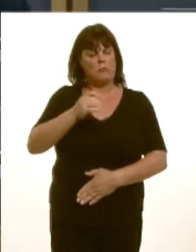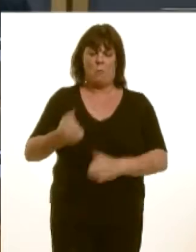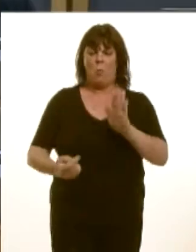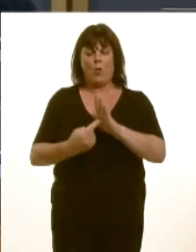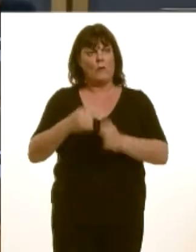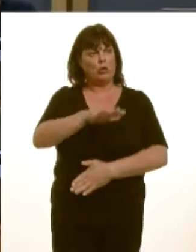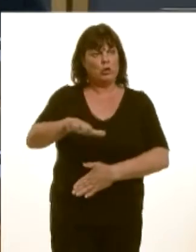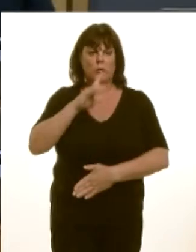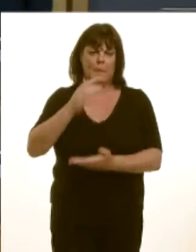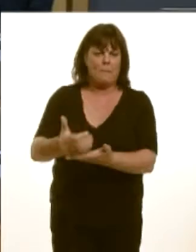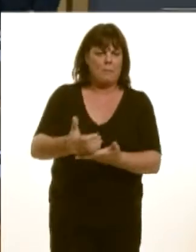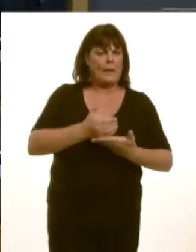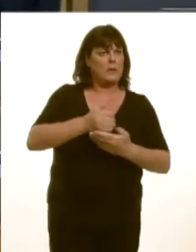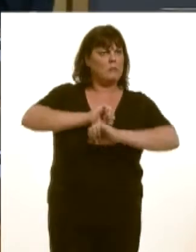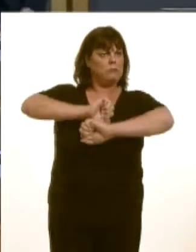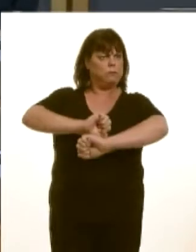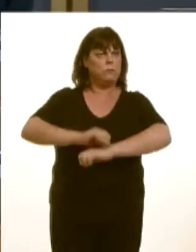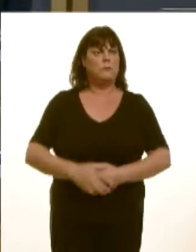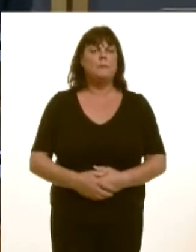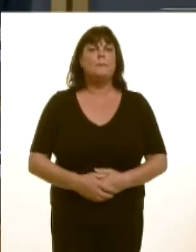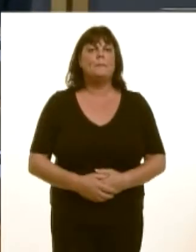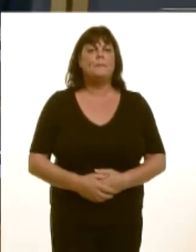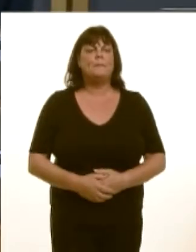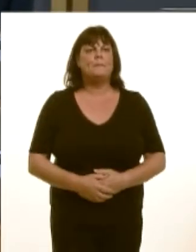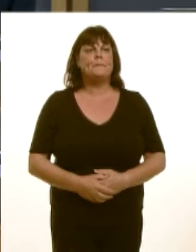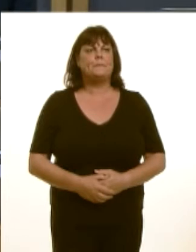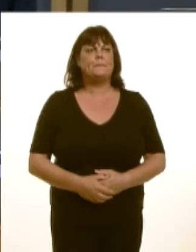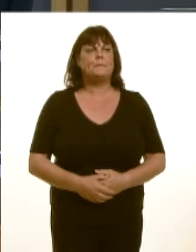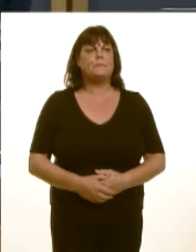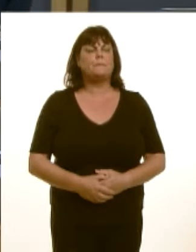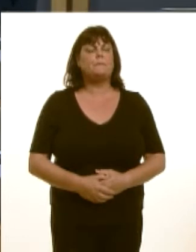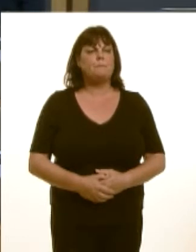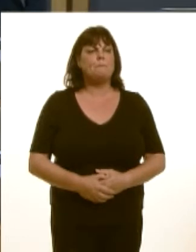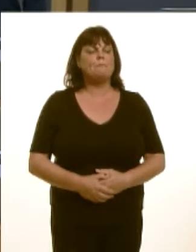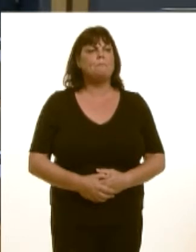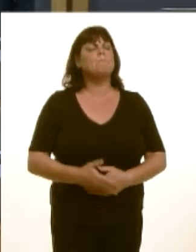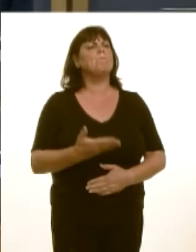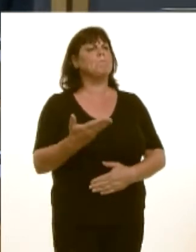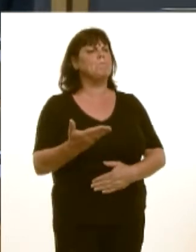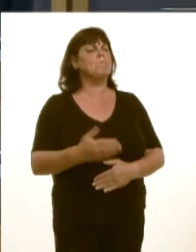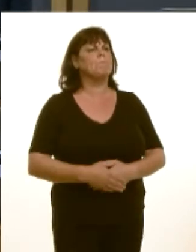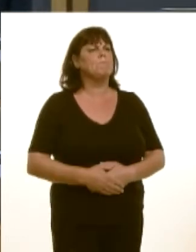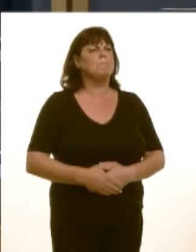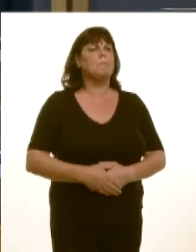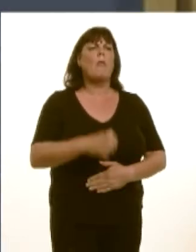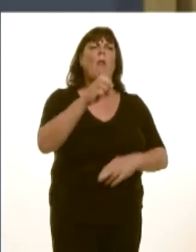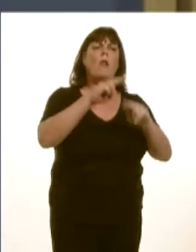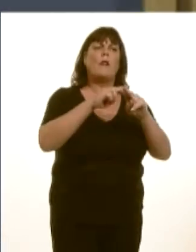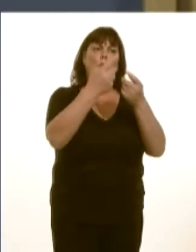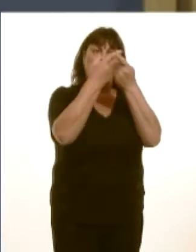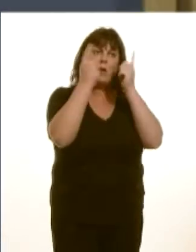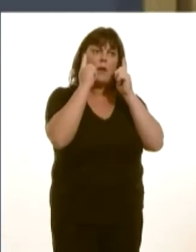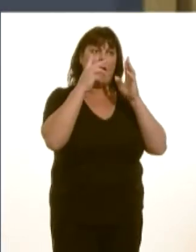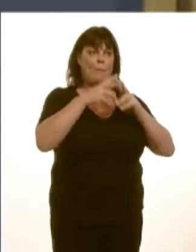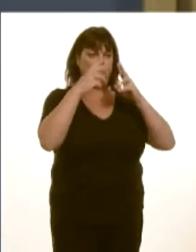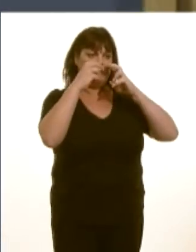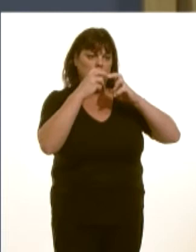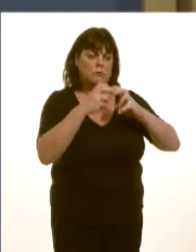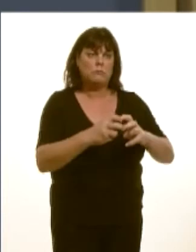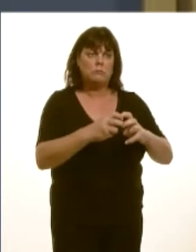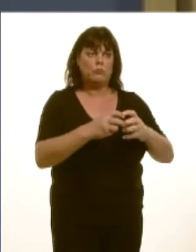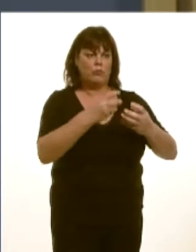Jenny Rathbone: The evidence presented by Cardiff University in Ty Hywel last week indicates